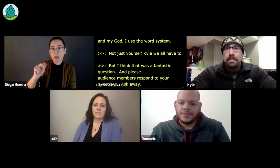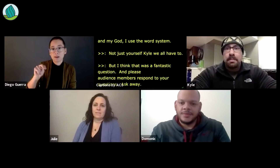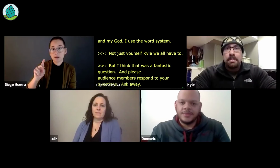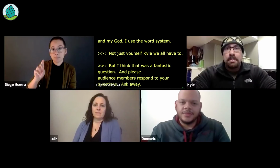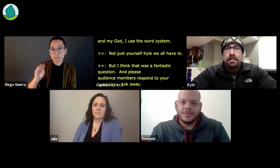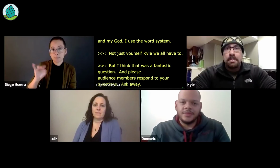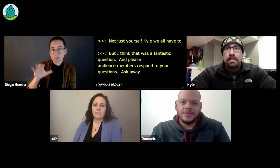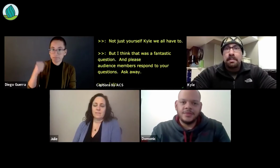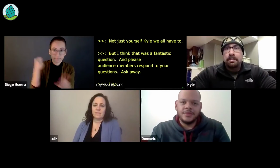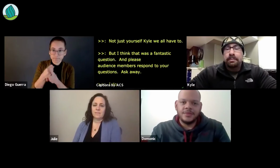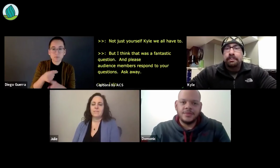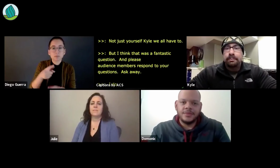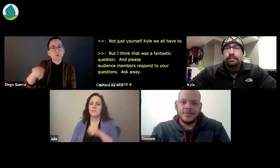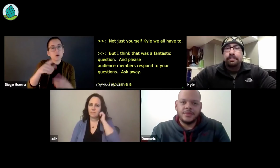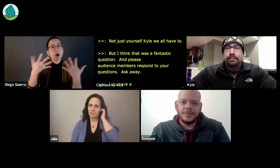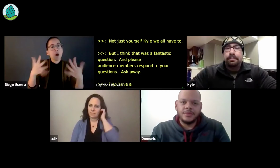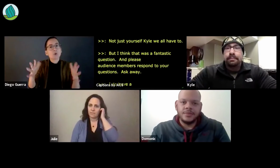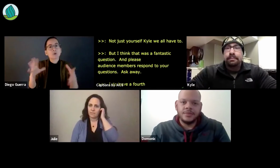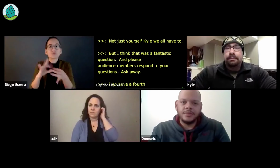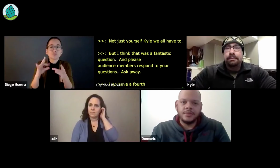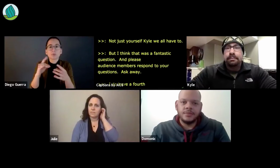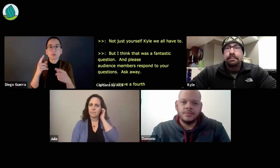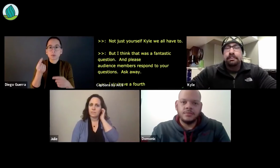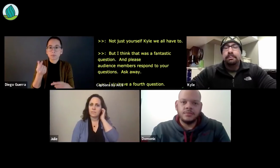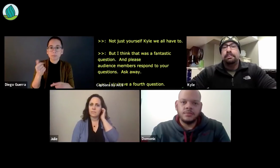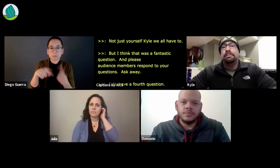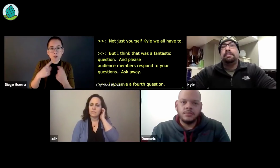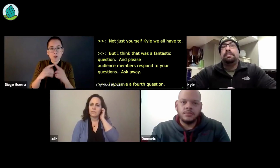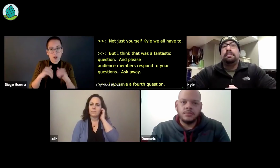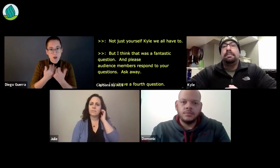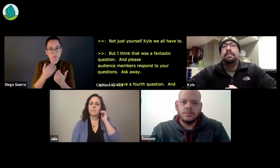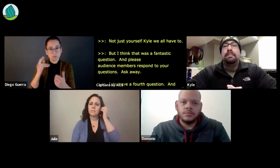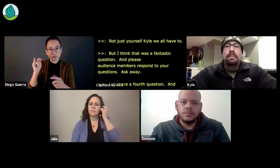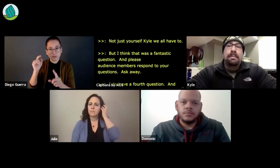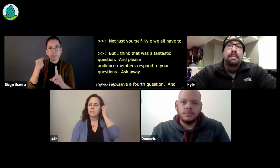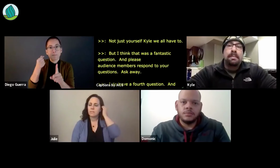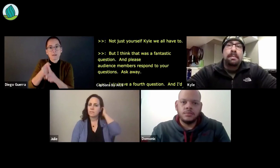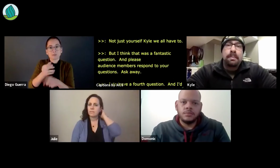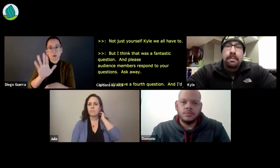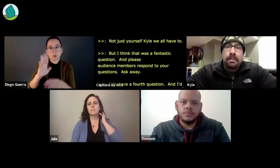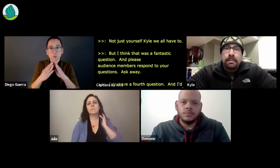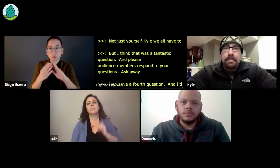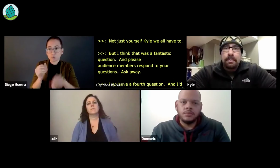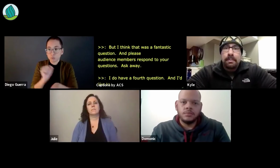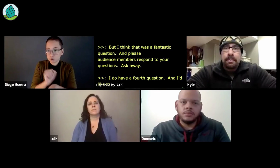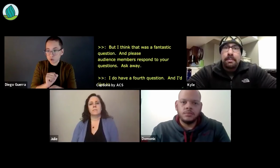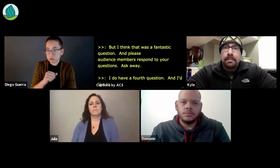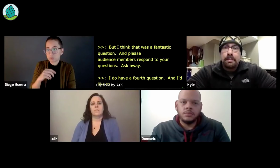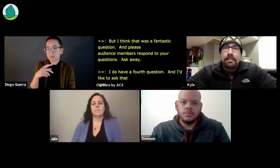Since the pandemic hit, how has your community been impacted, your community work?